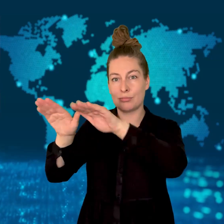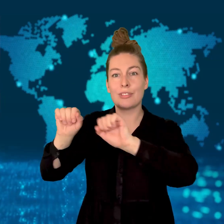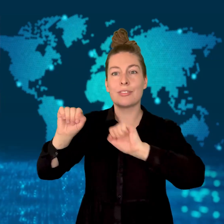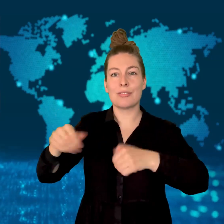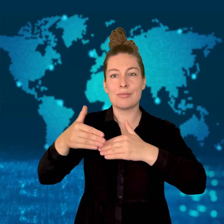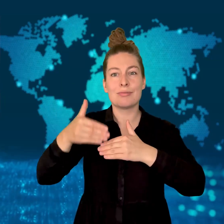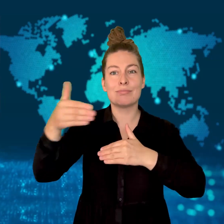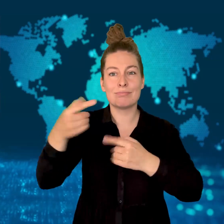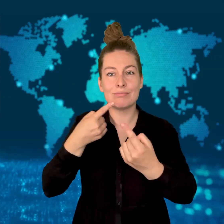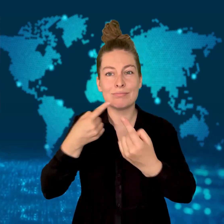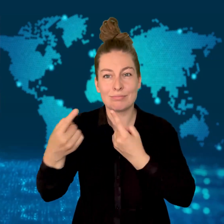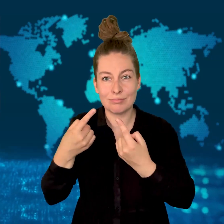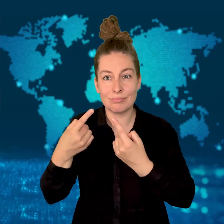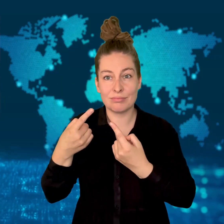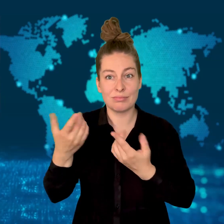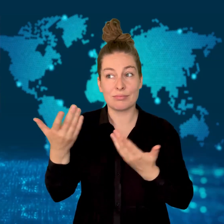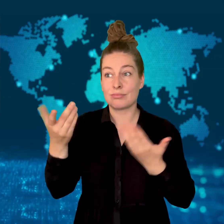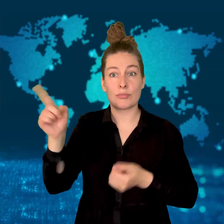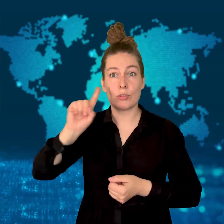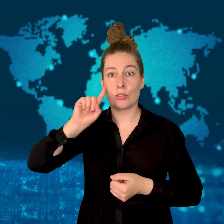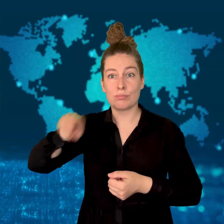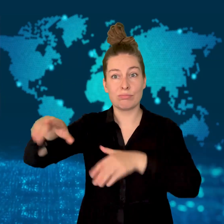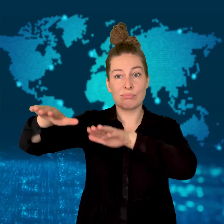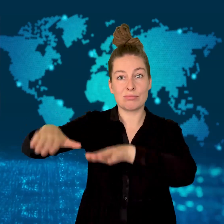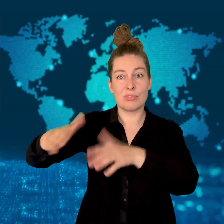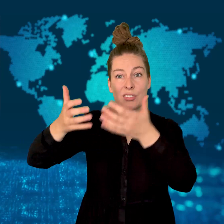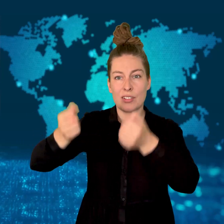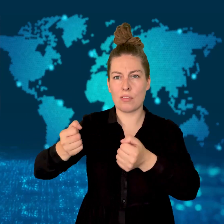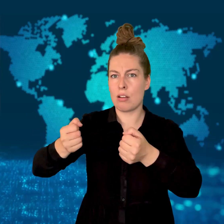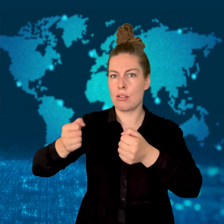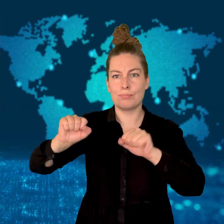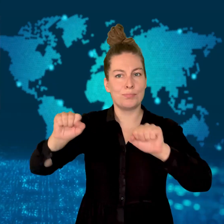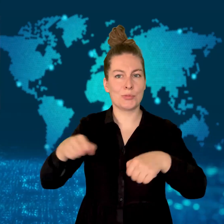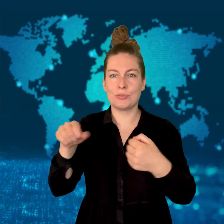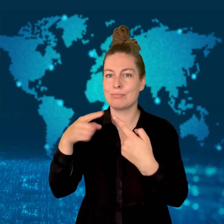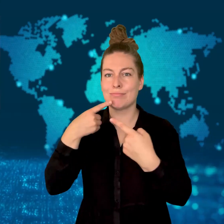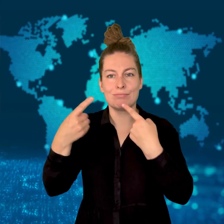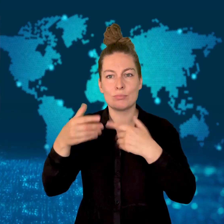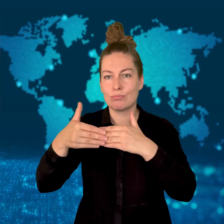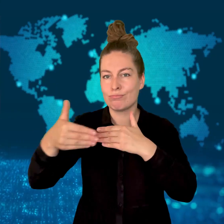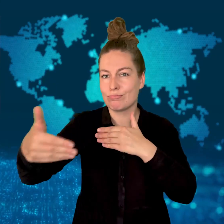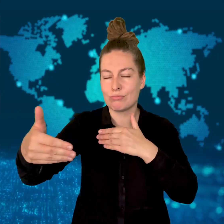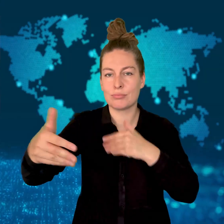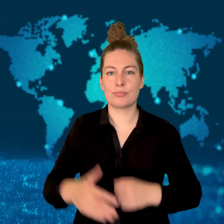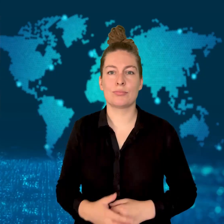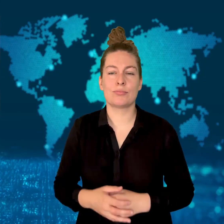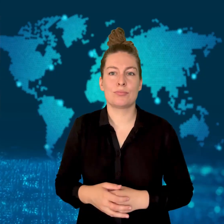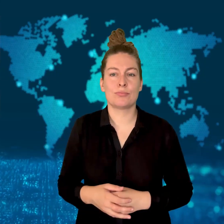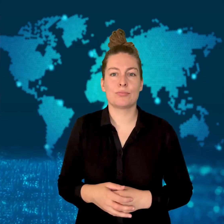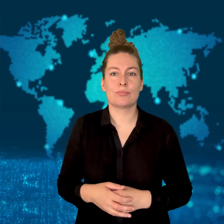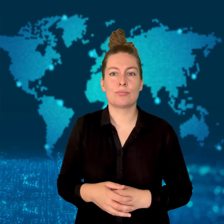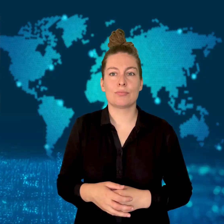He told them that there would be little to be gained from meeting